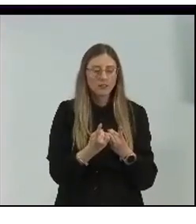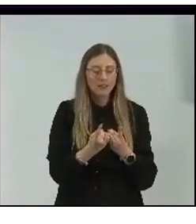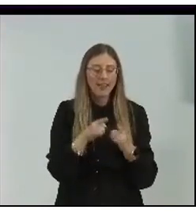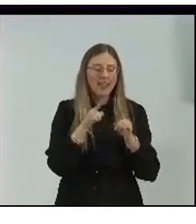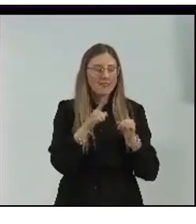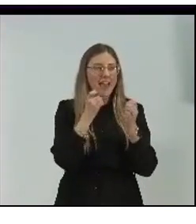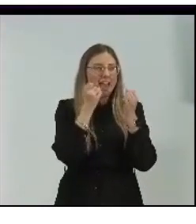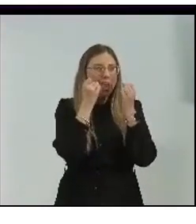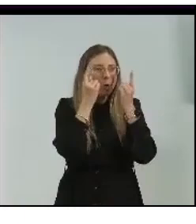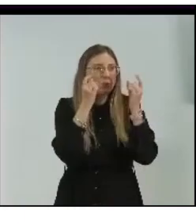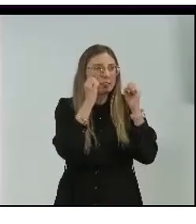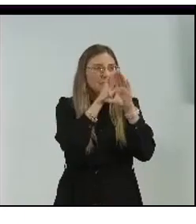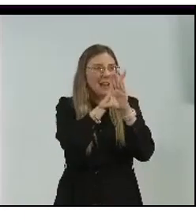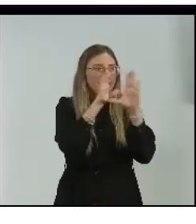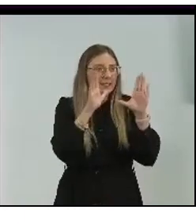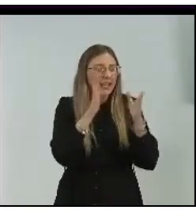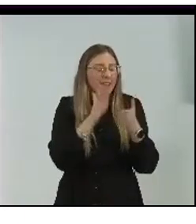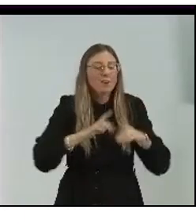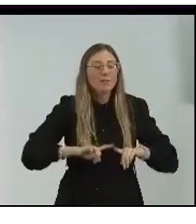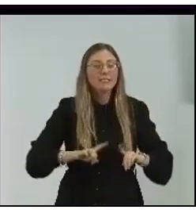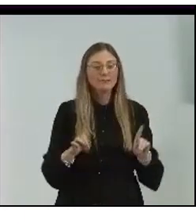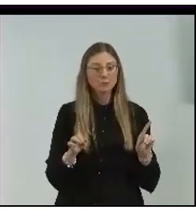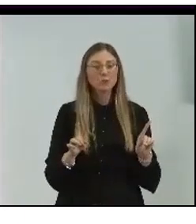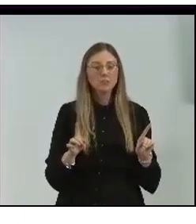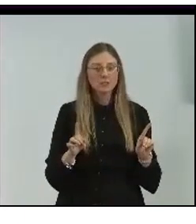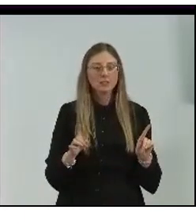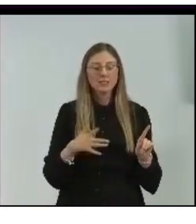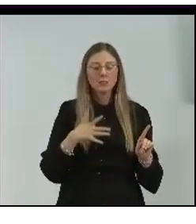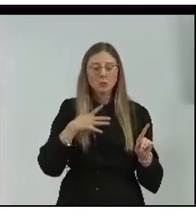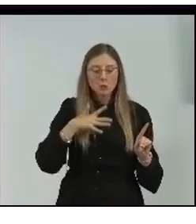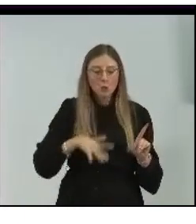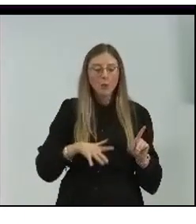understanding of these images, right? So we need to be writing alt text at